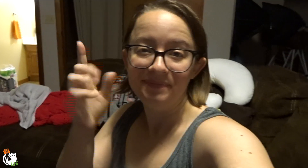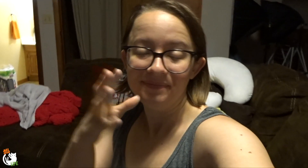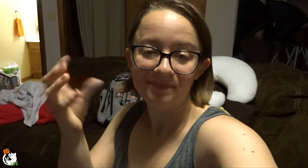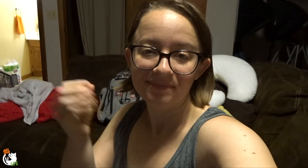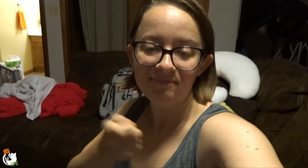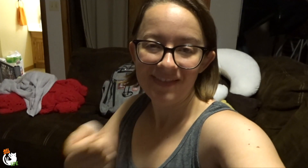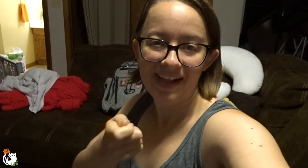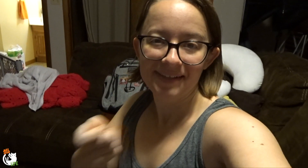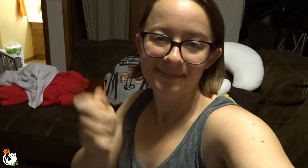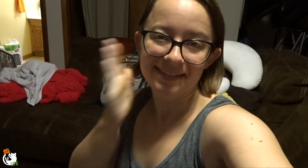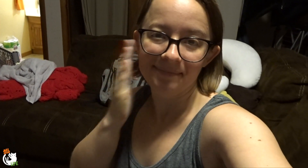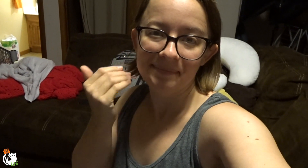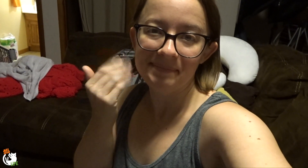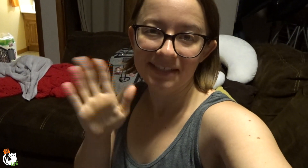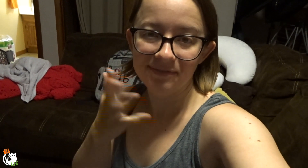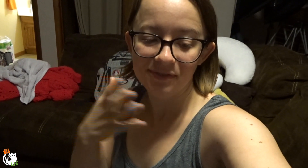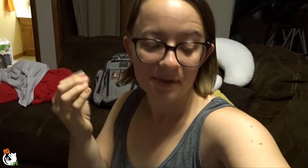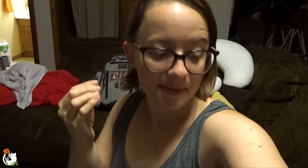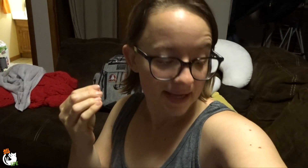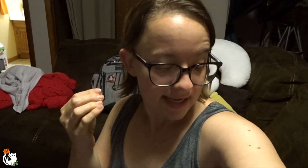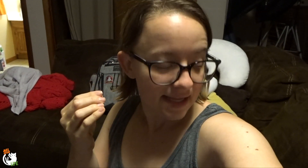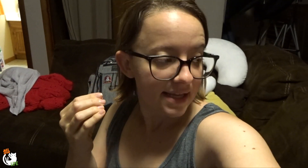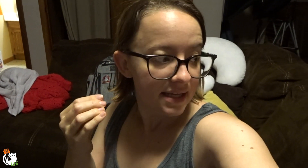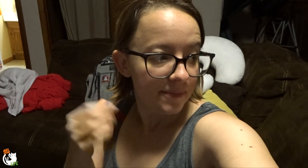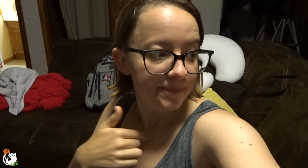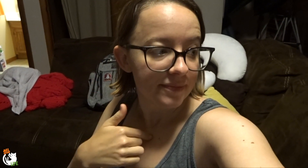Think I'm gonna go up and vacuum the bedroom.